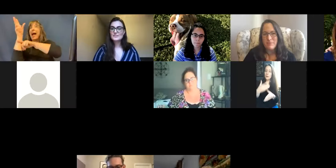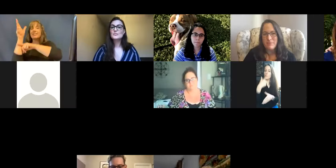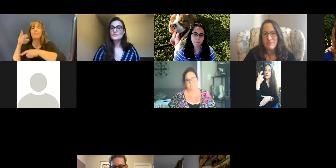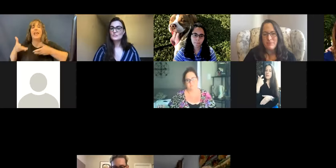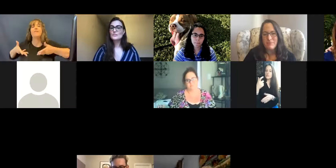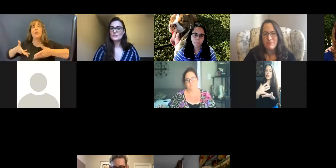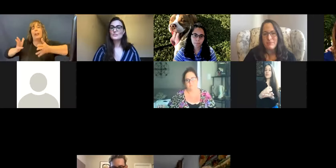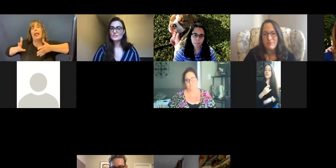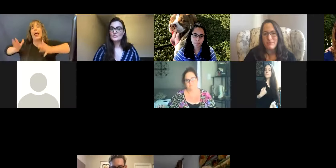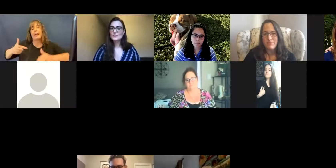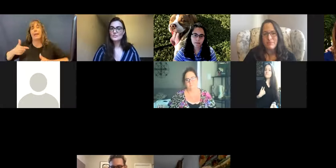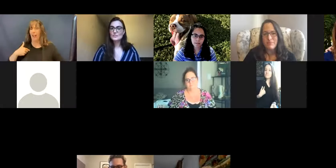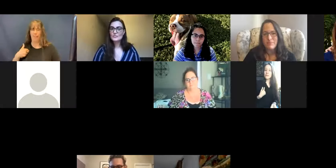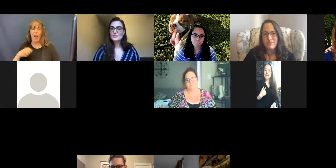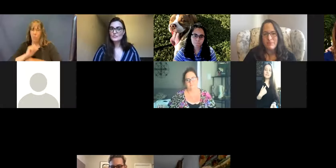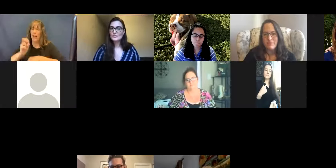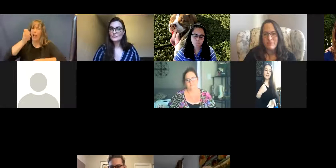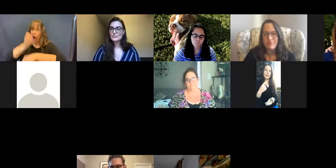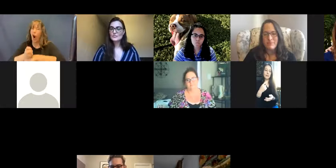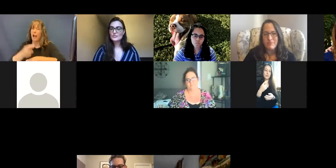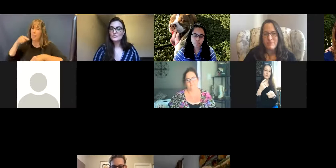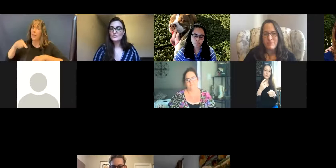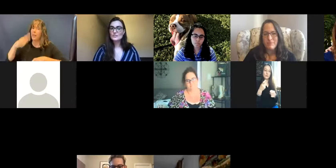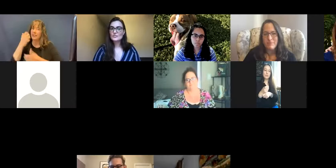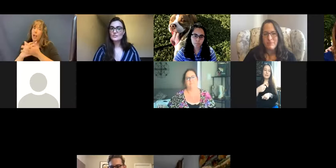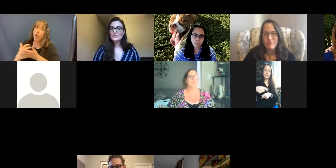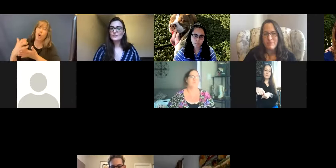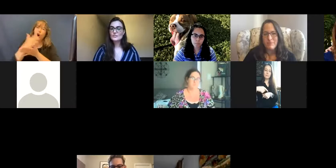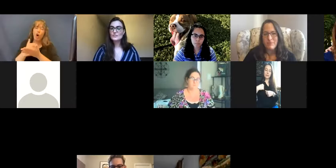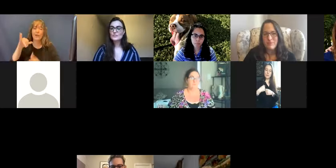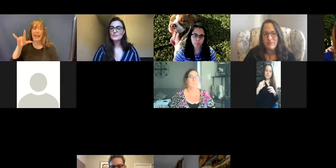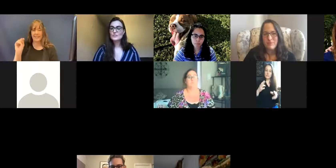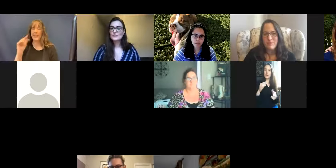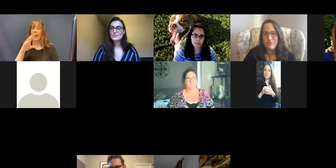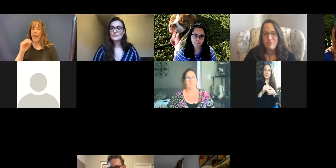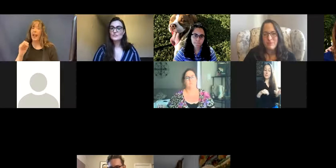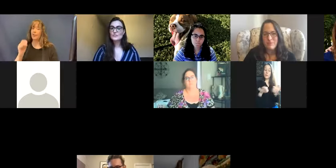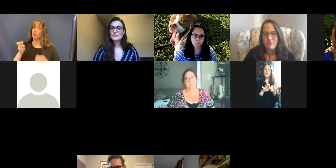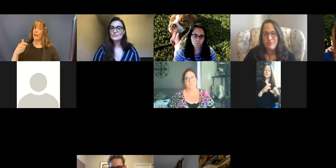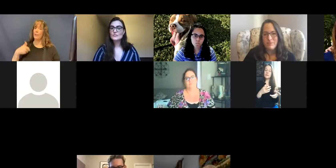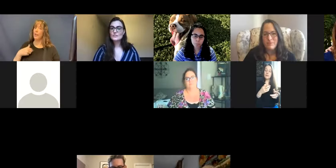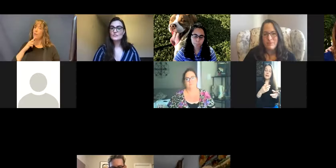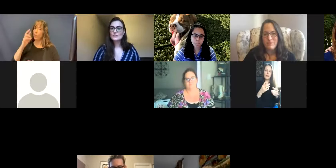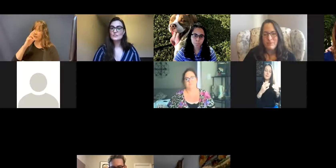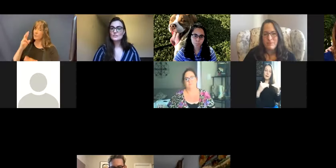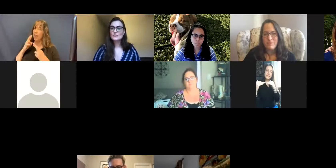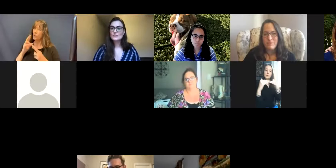because I earned it. And, you know, treating me with respect was important. I was equal